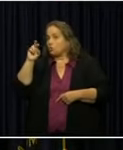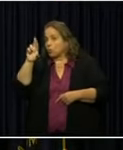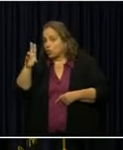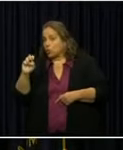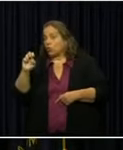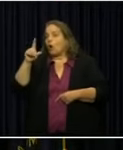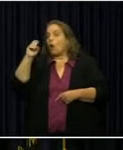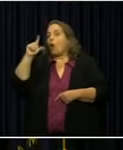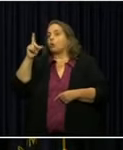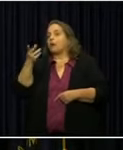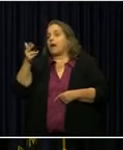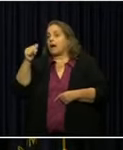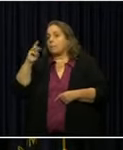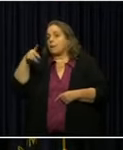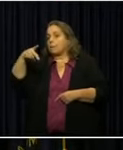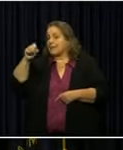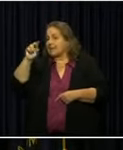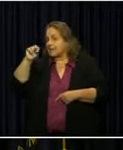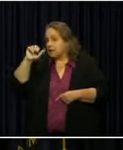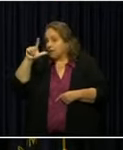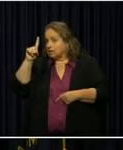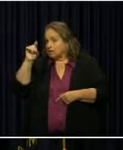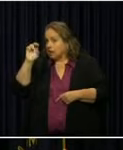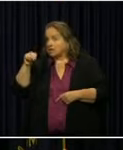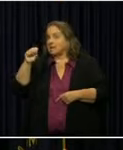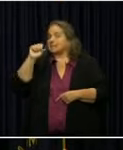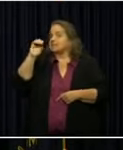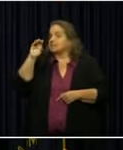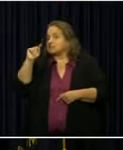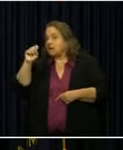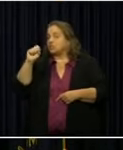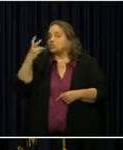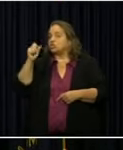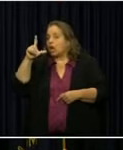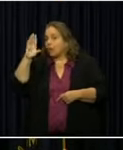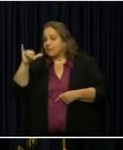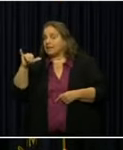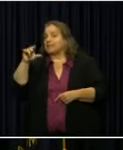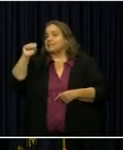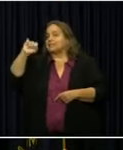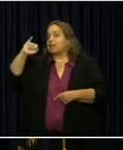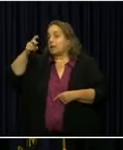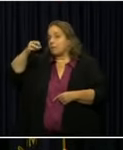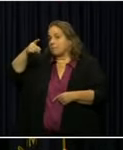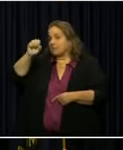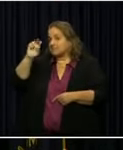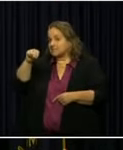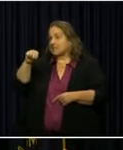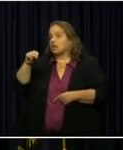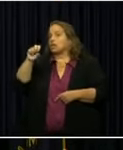96-YEAR-OLD MALE FROM RUSSELL 173-YEAR-OLD MALE FROM JEFFERSON AND BE A 49-YEAR-OLD MALE FROM